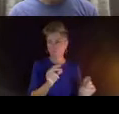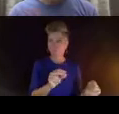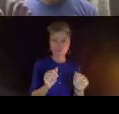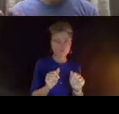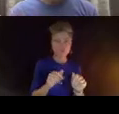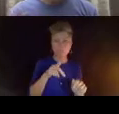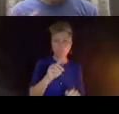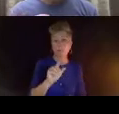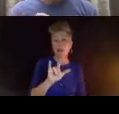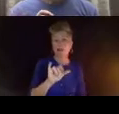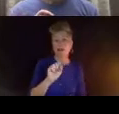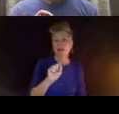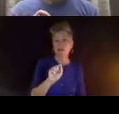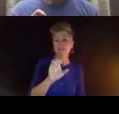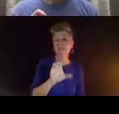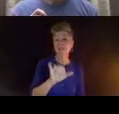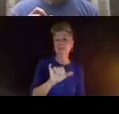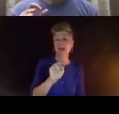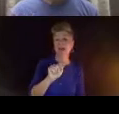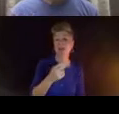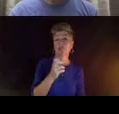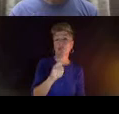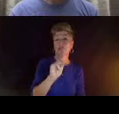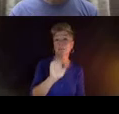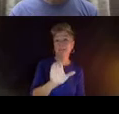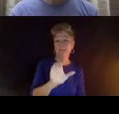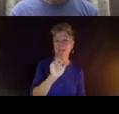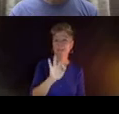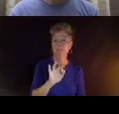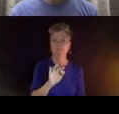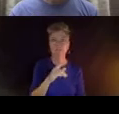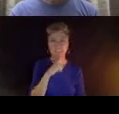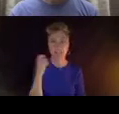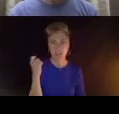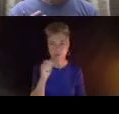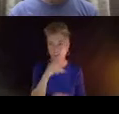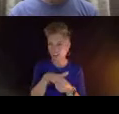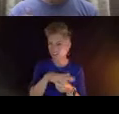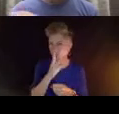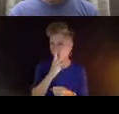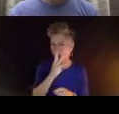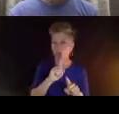but this is a finding that we see with testosterone that would be more persistent.